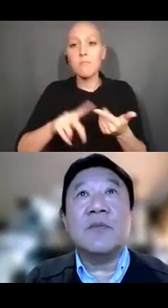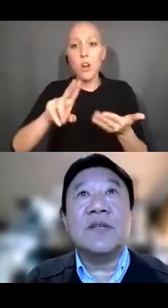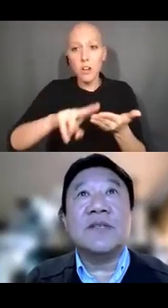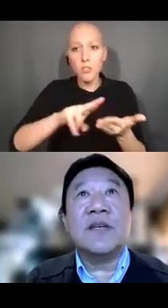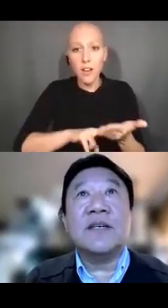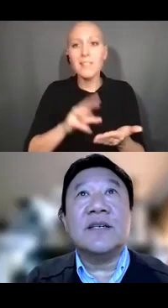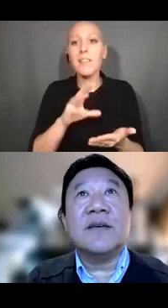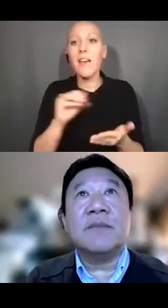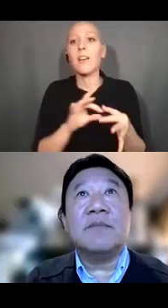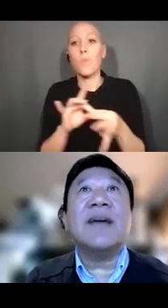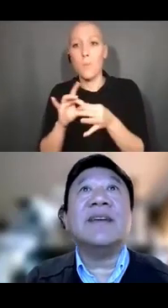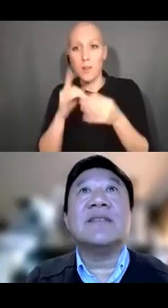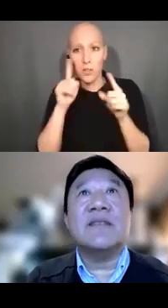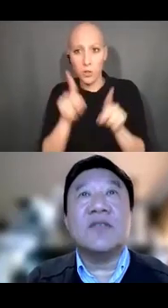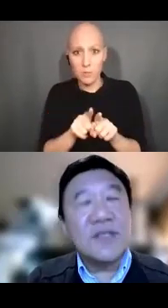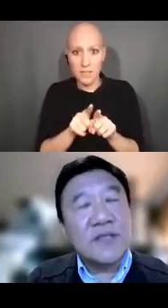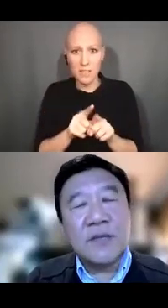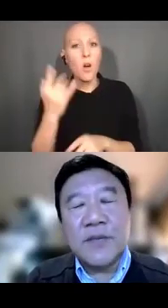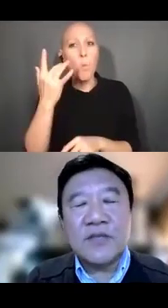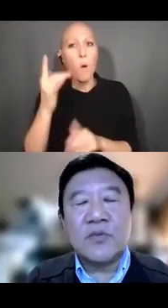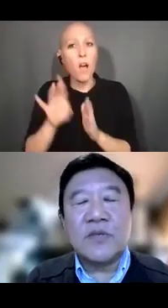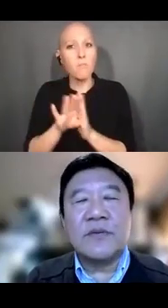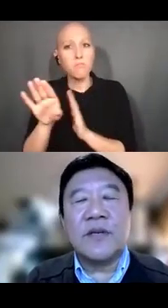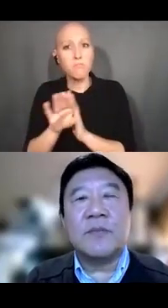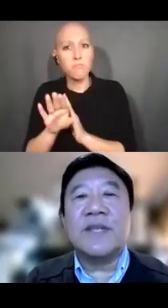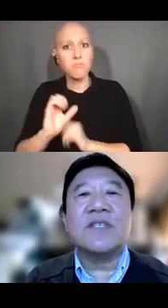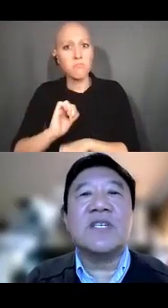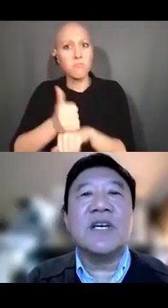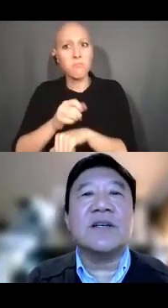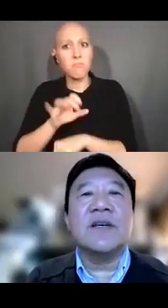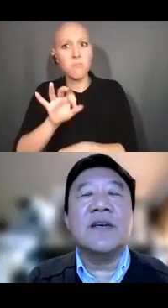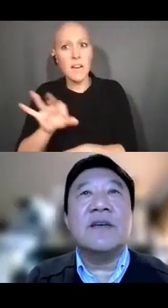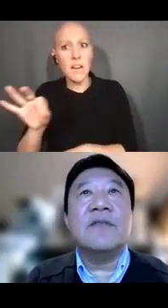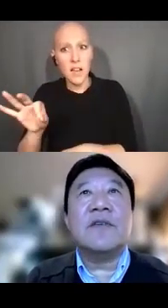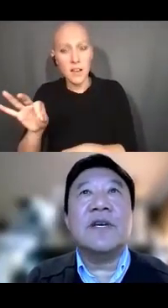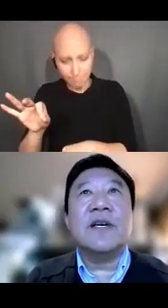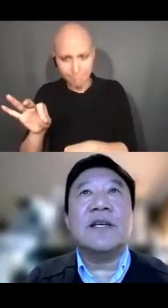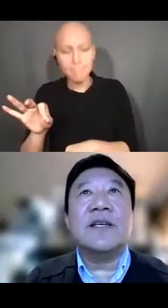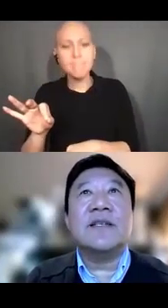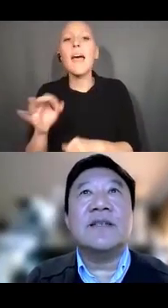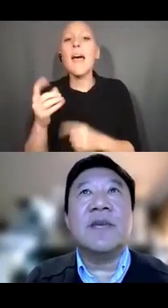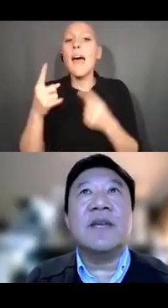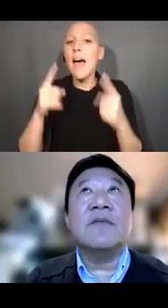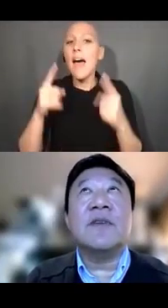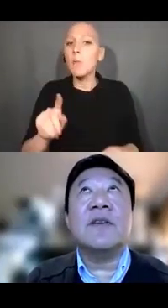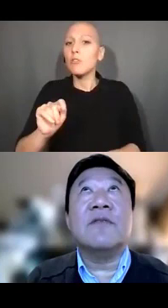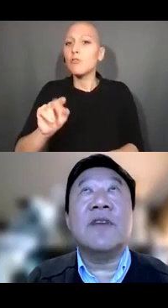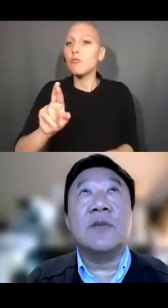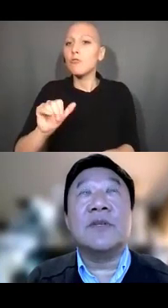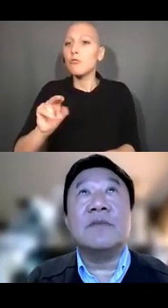was mice, transgenic mice, were not being made very available,